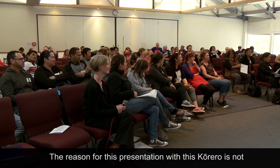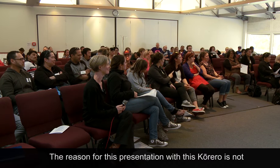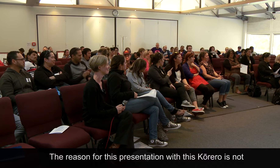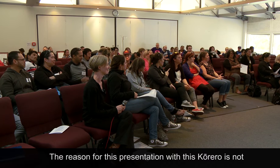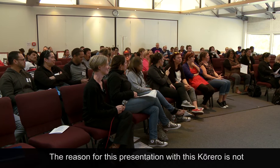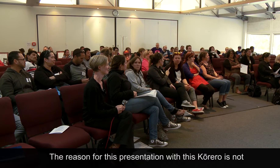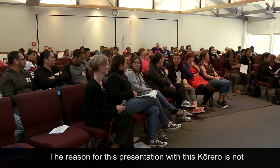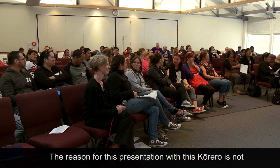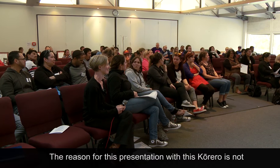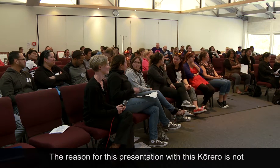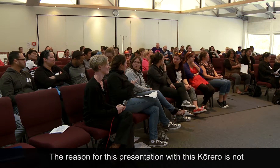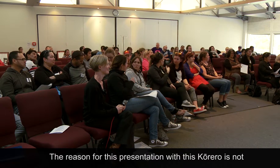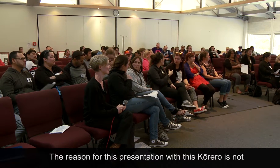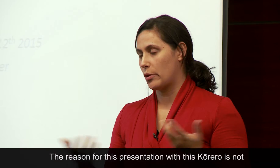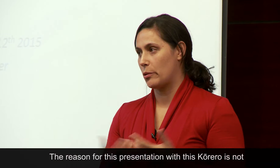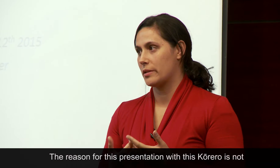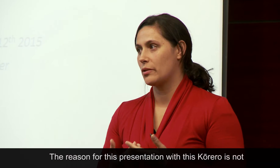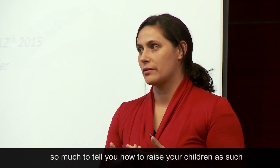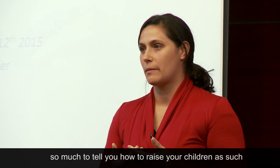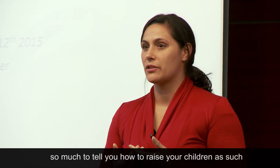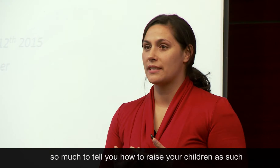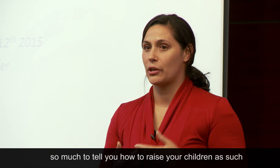The reason for this presentation or this kōrero is not so much about